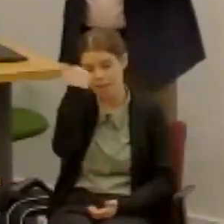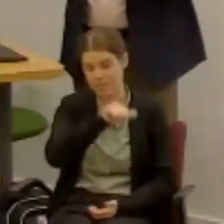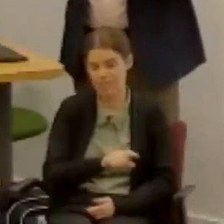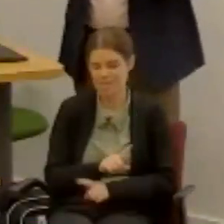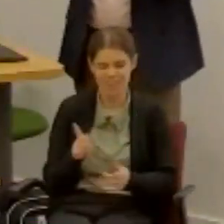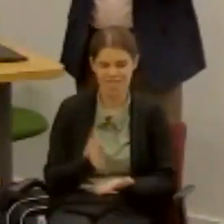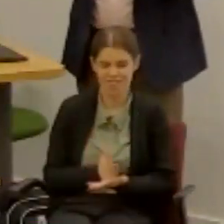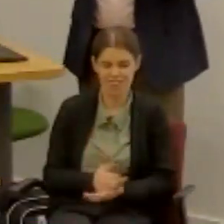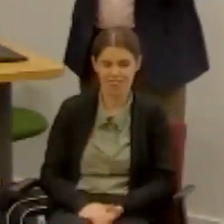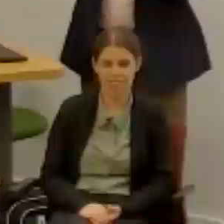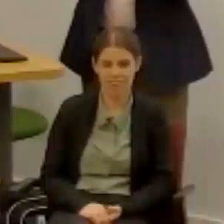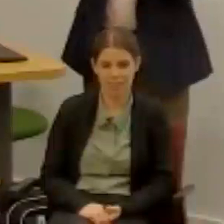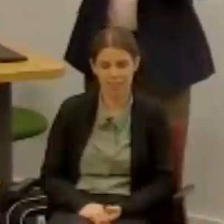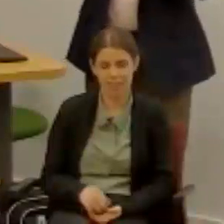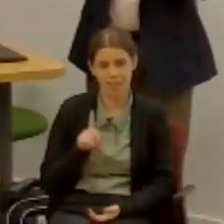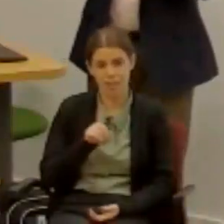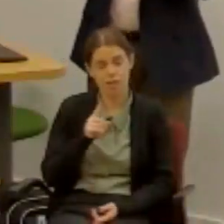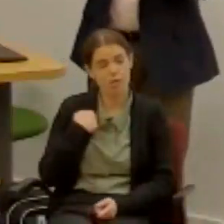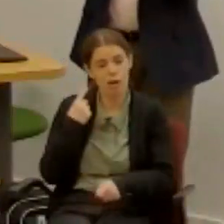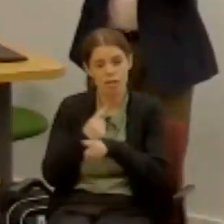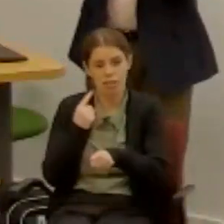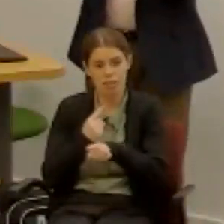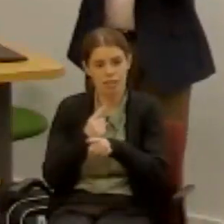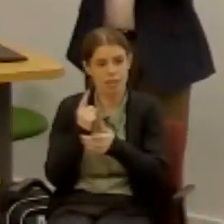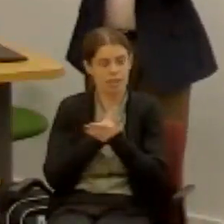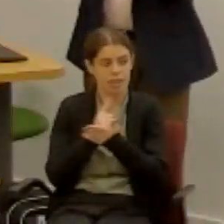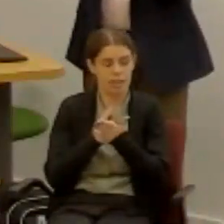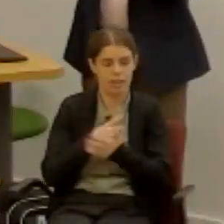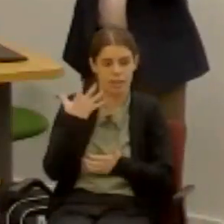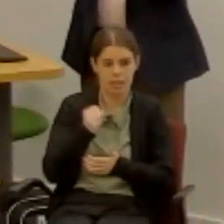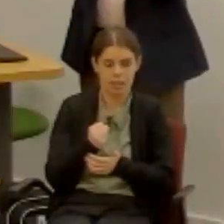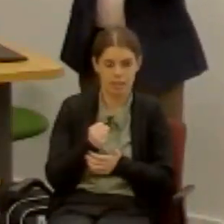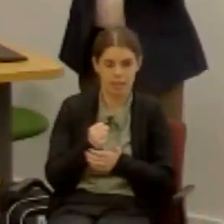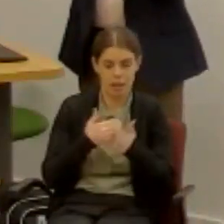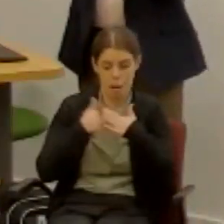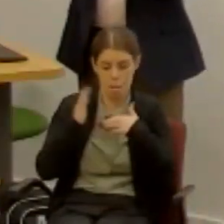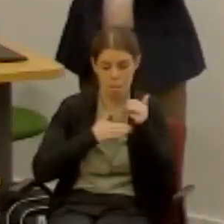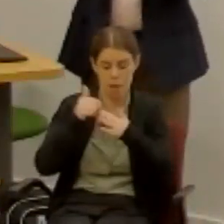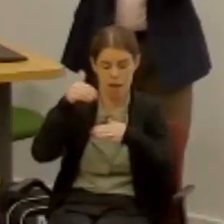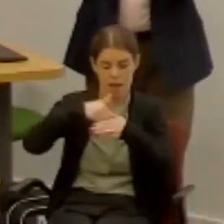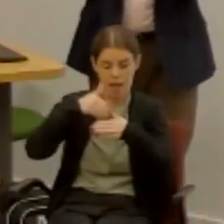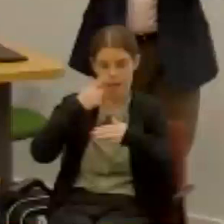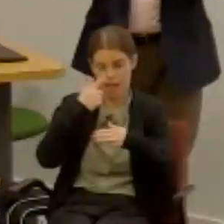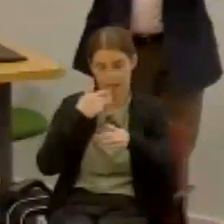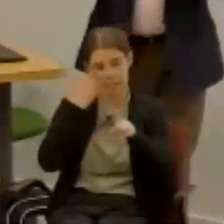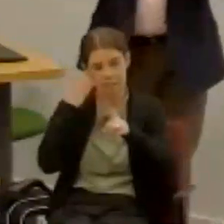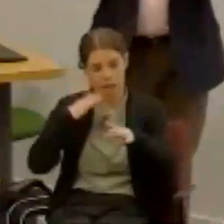but that what they talk about is accession which is built in detect movements to detect